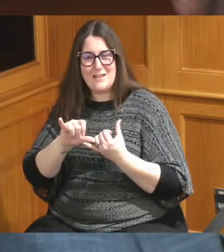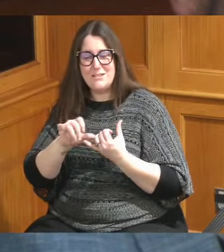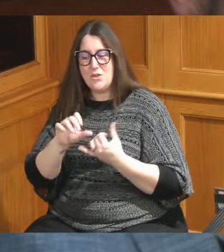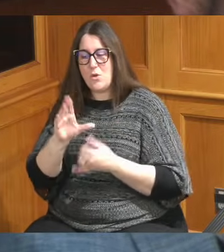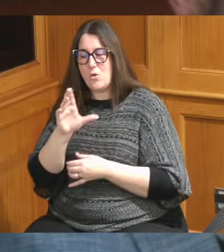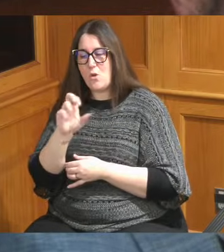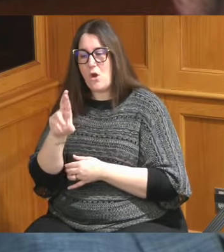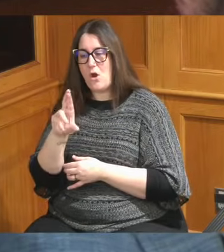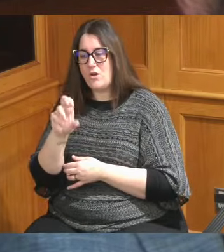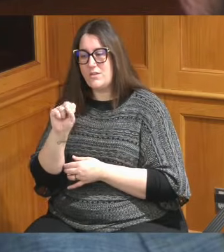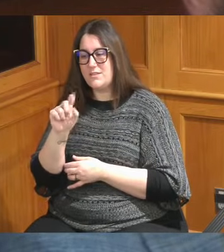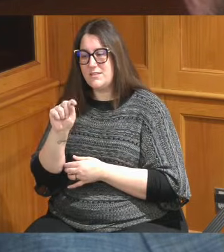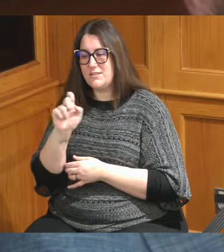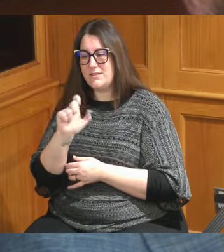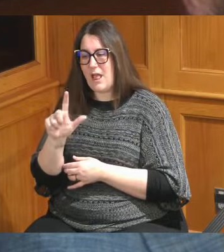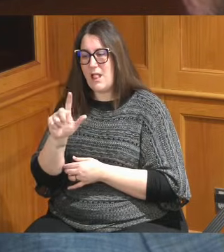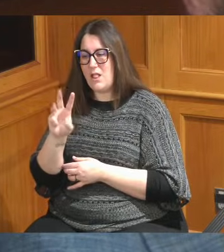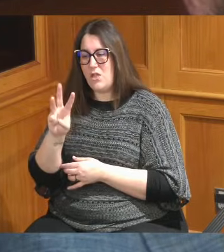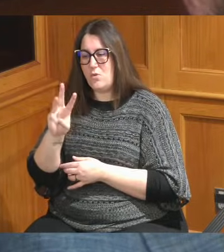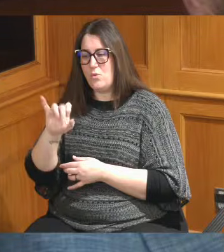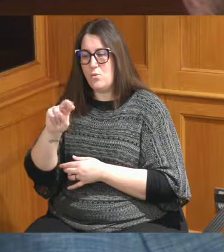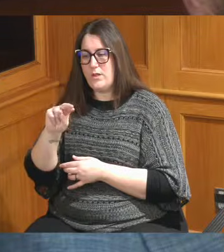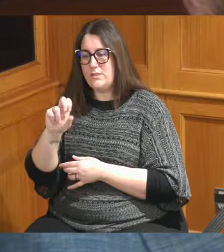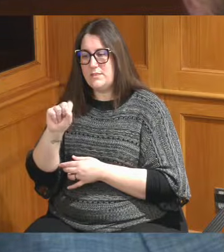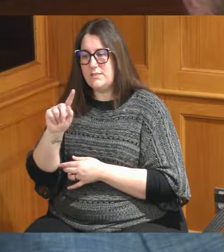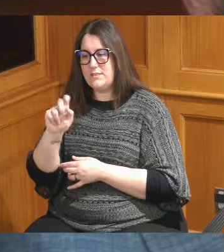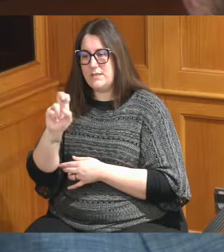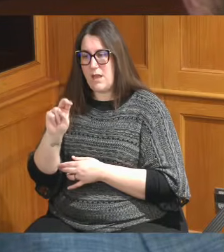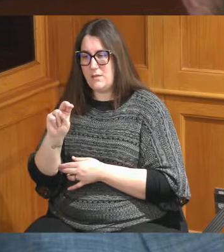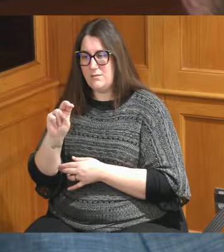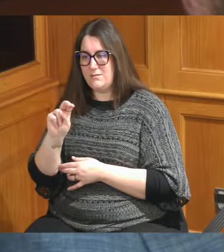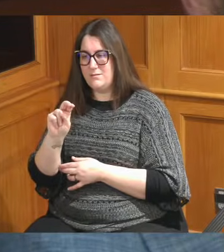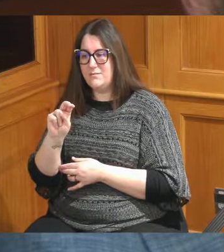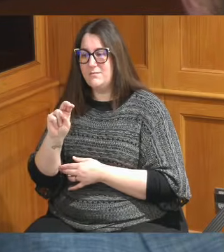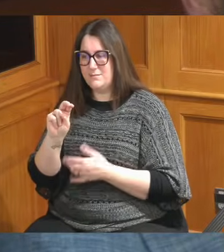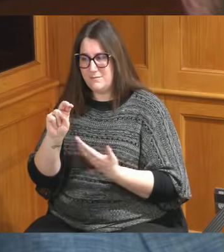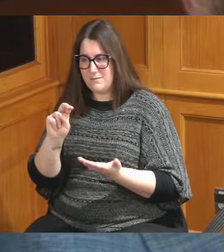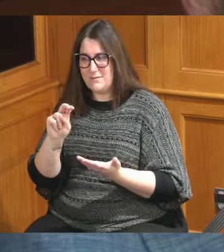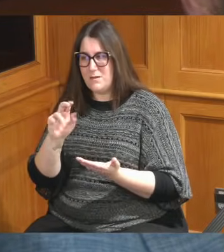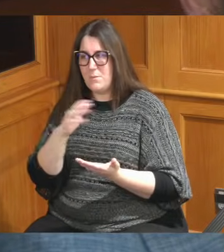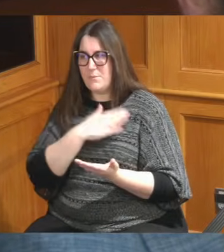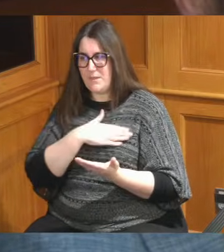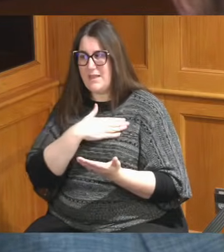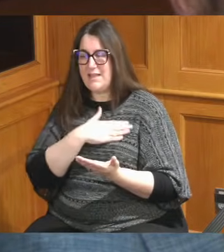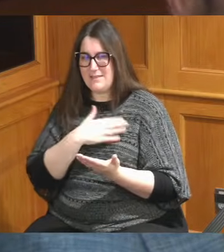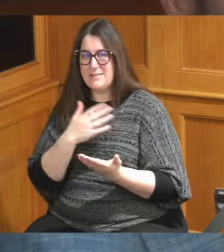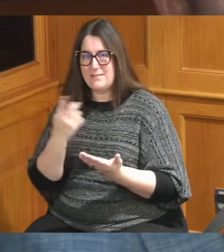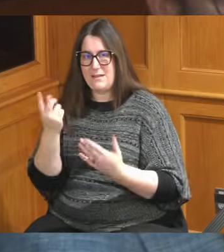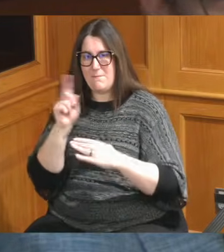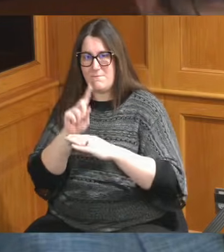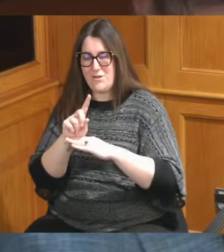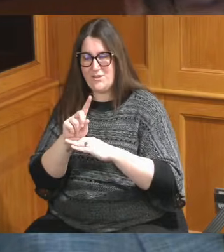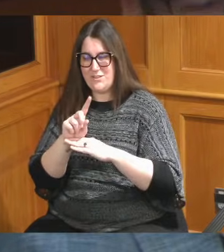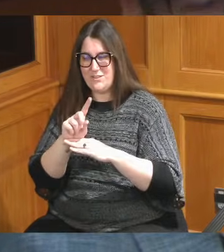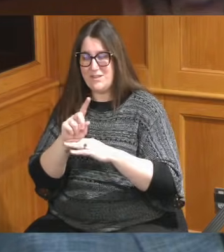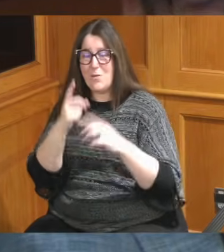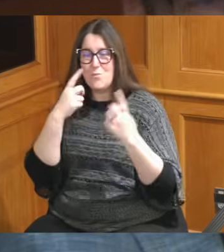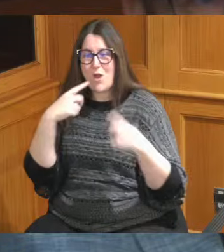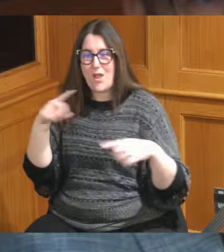is my first. Please come forward, Carstell. So, I have a proclamation in recognition of